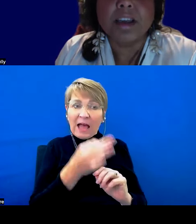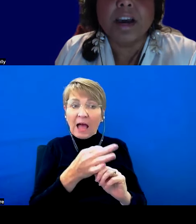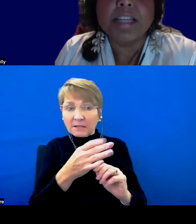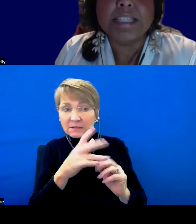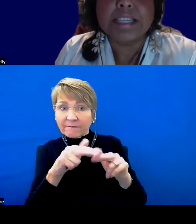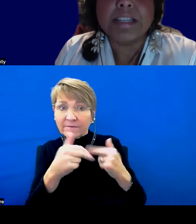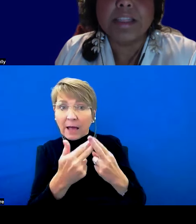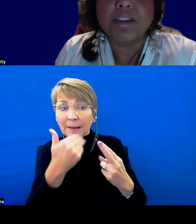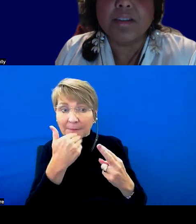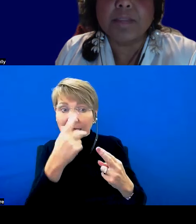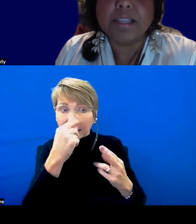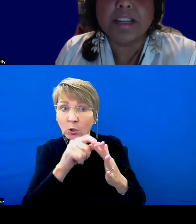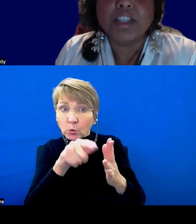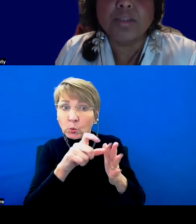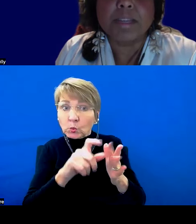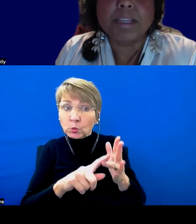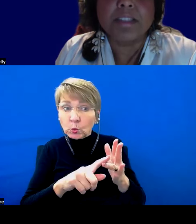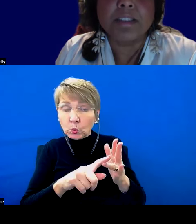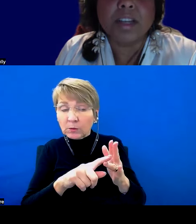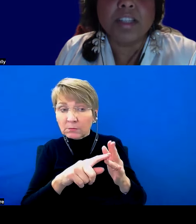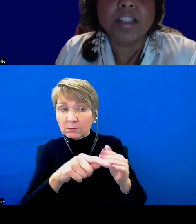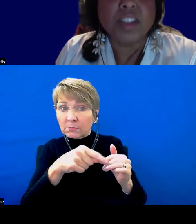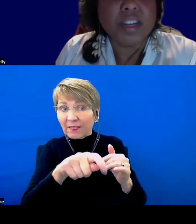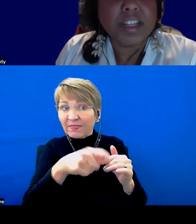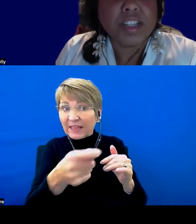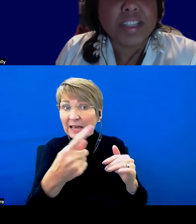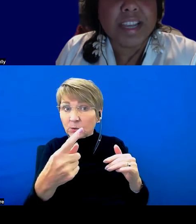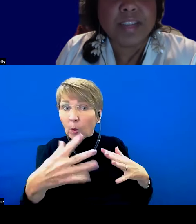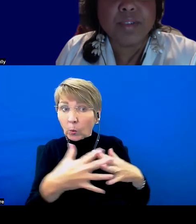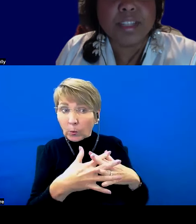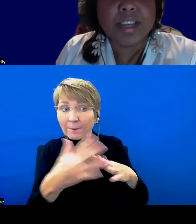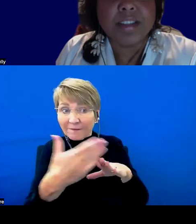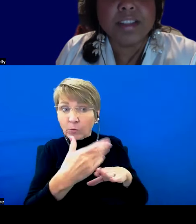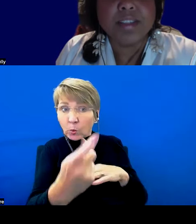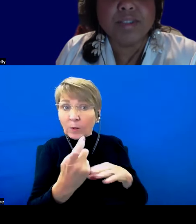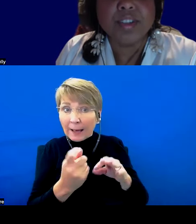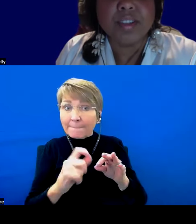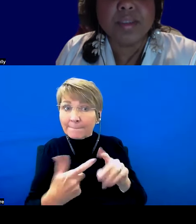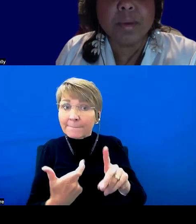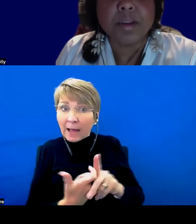Ideally therapy tasks should be designed to slot into daily routines to reduce the burden.